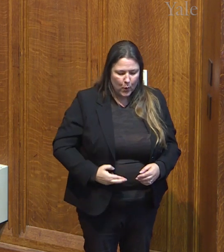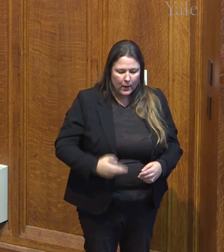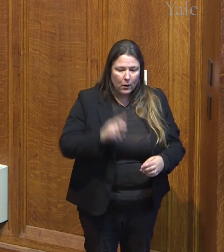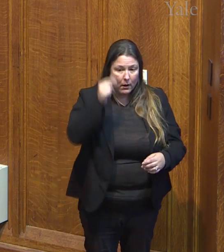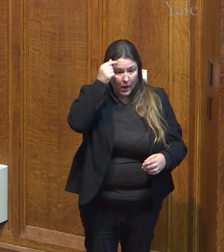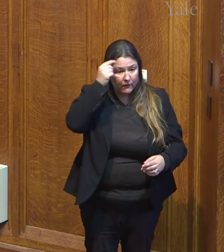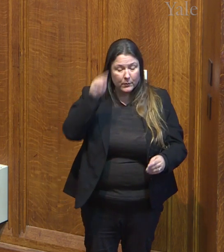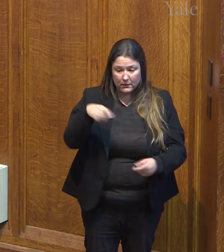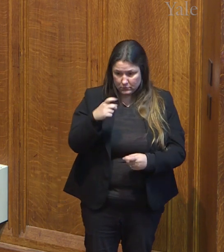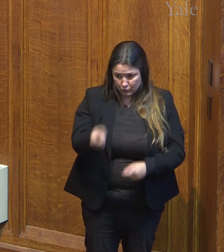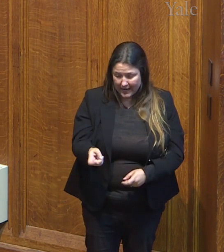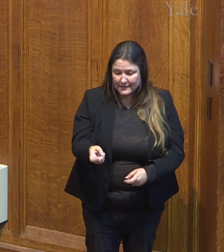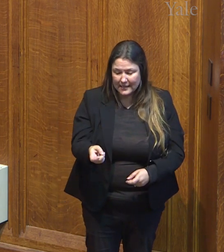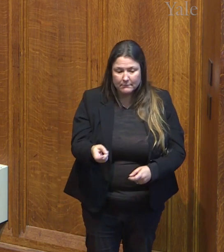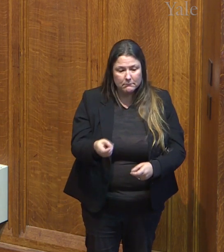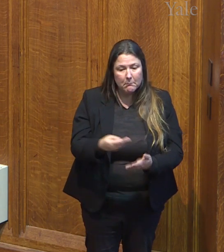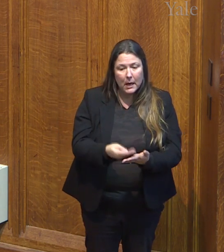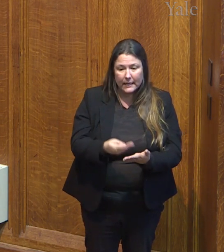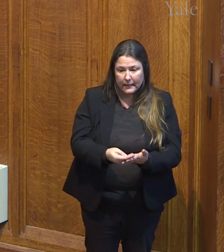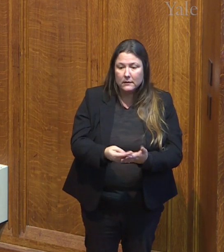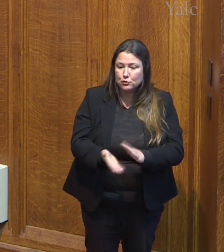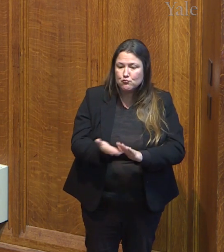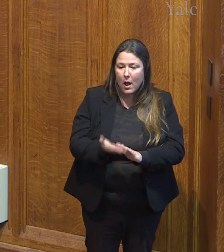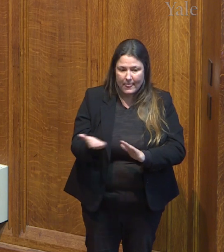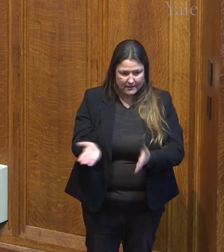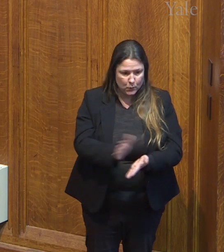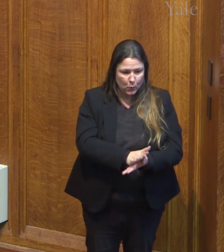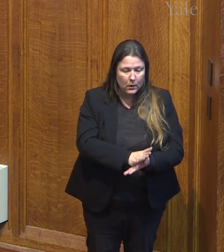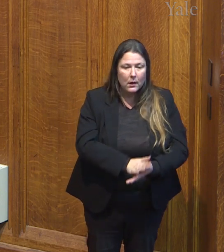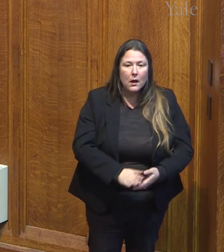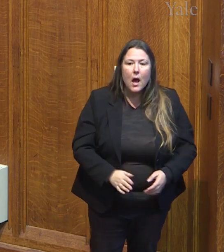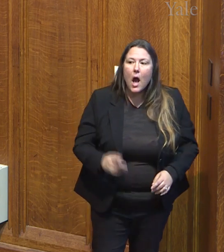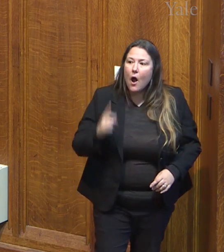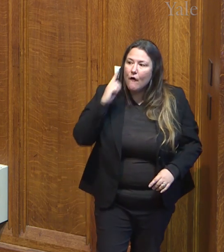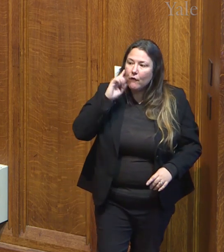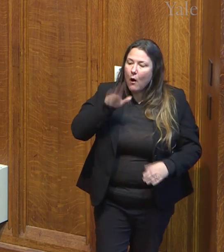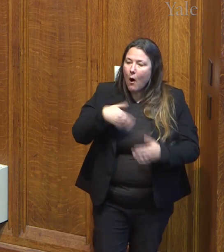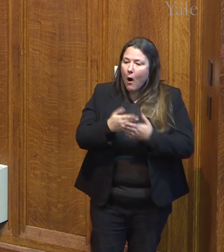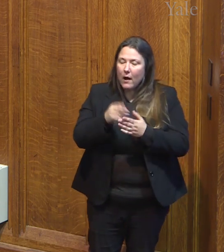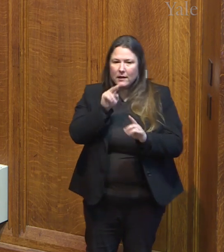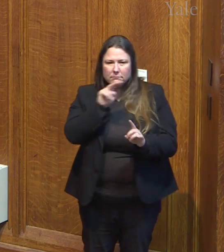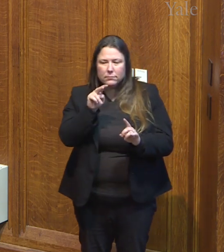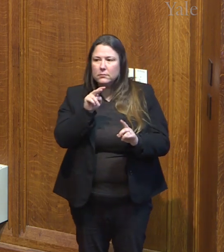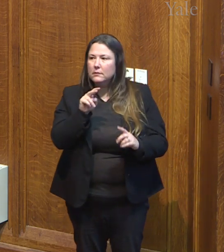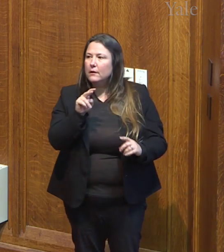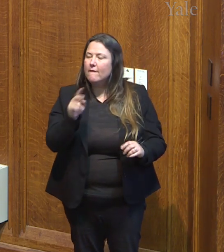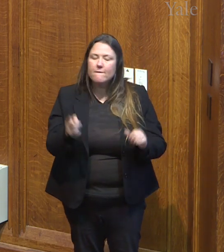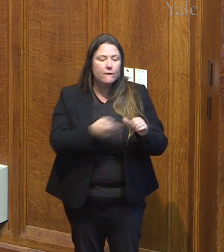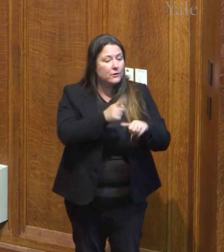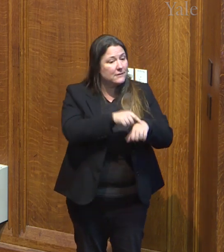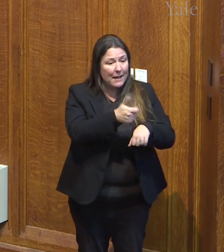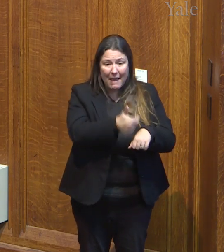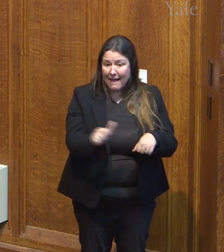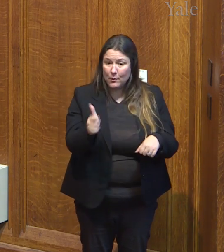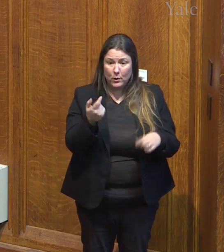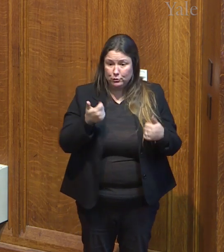a substantial annual stipend to run it. But for all his perceptiveness, it was the first time anybody had done this.